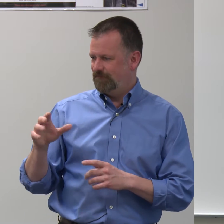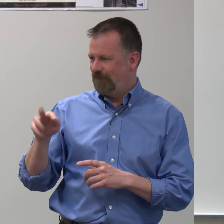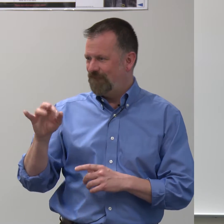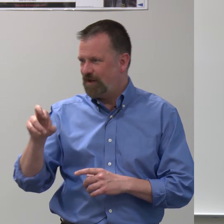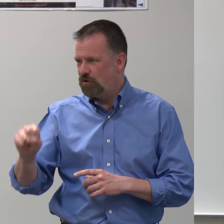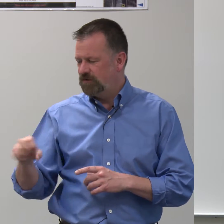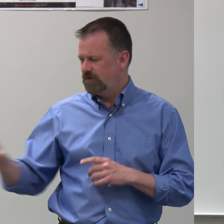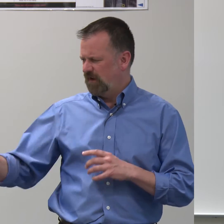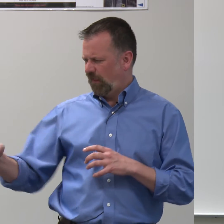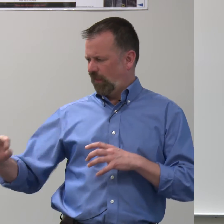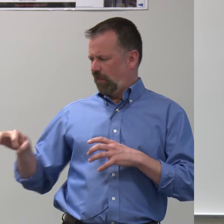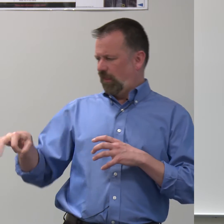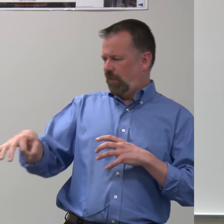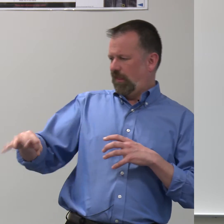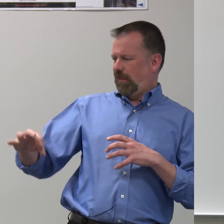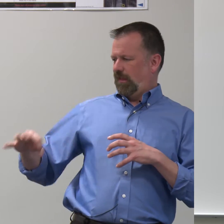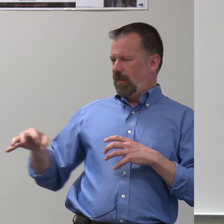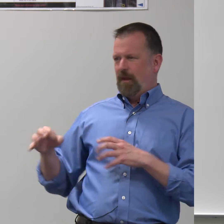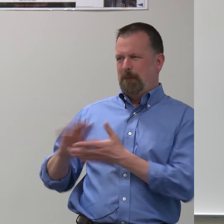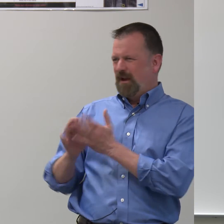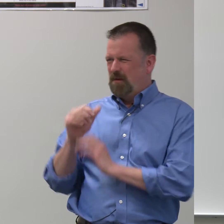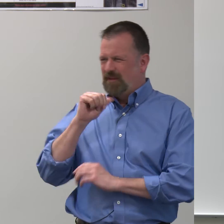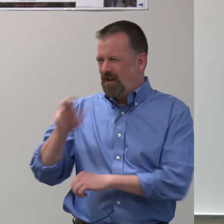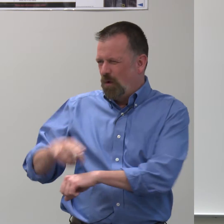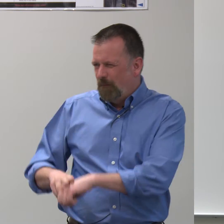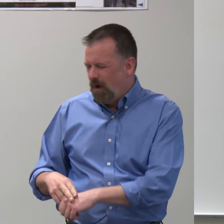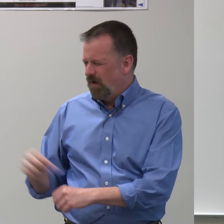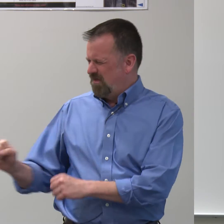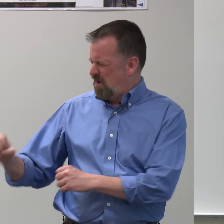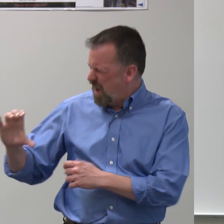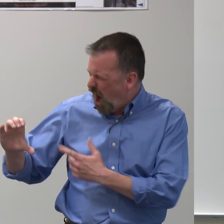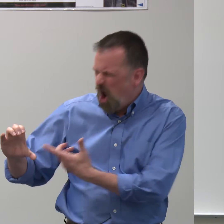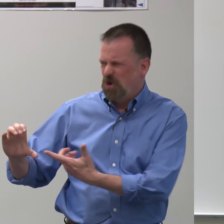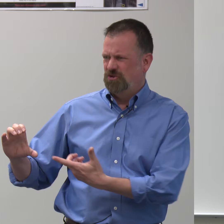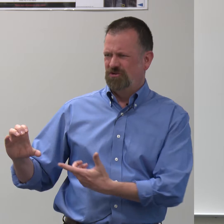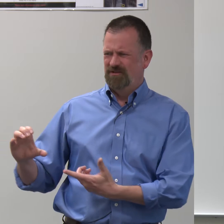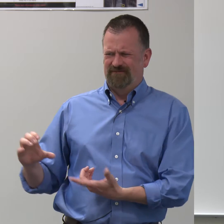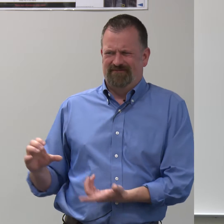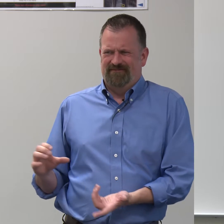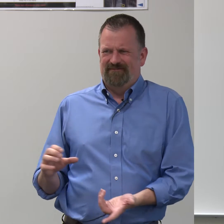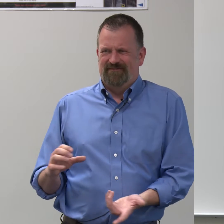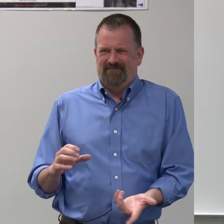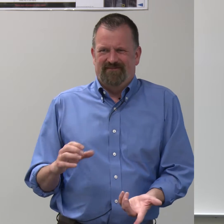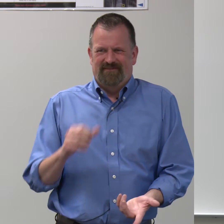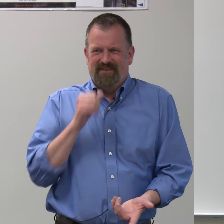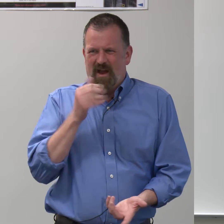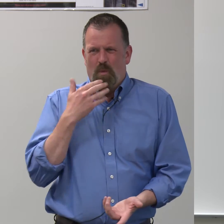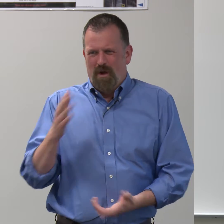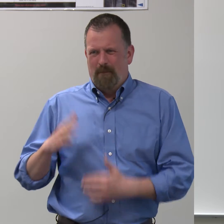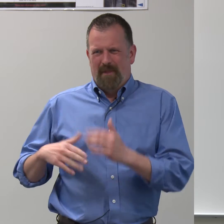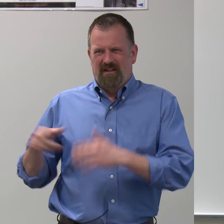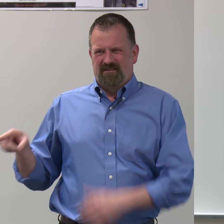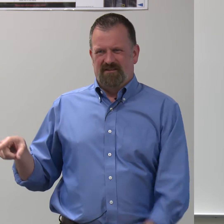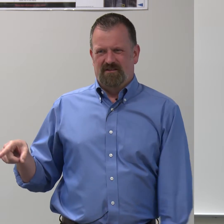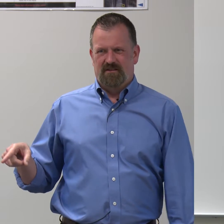and so you end up with blood vessels that are very large and not very well-constructed,